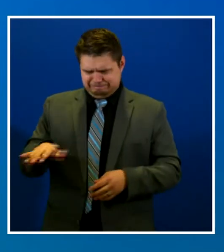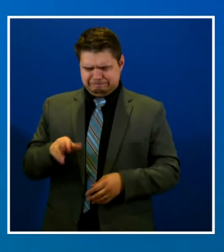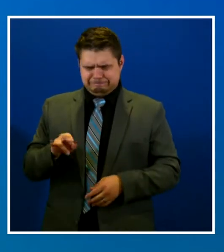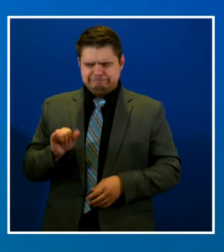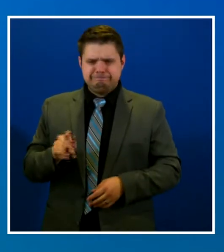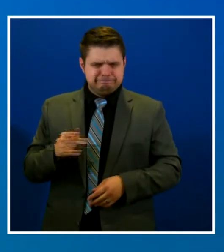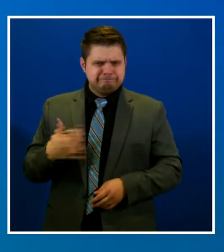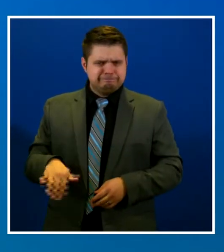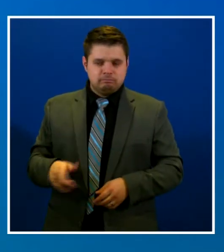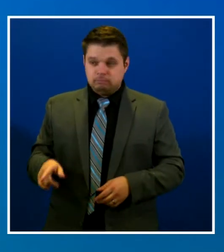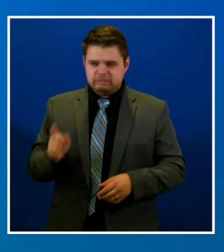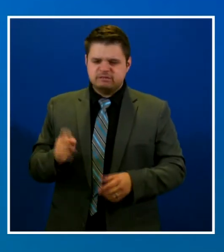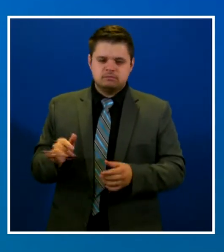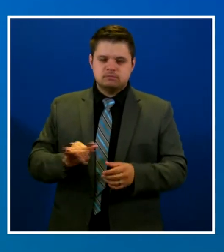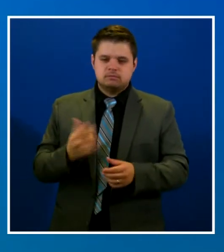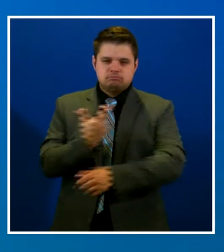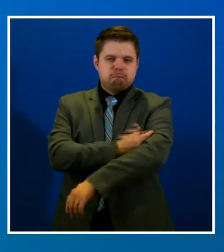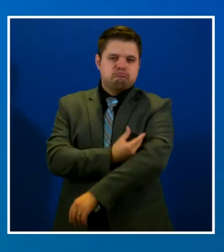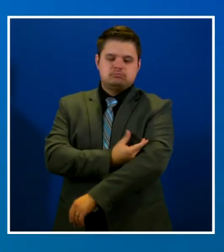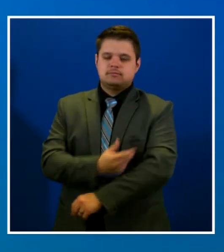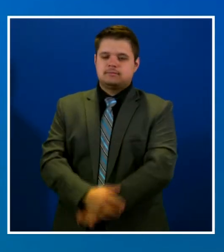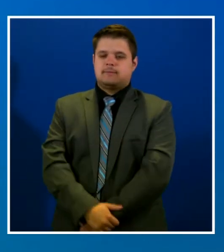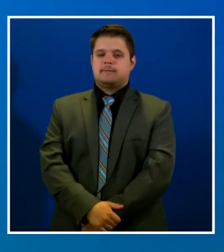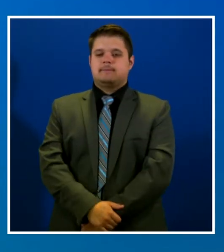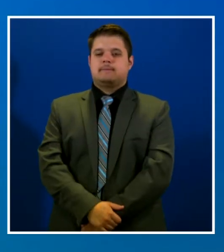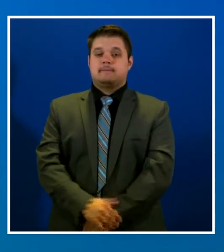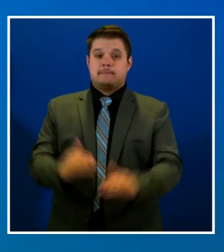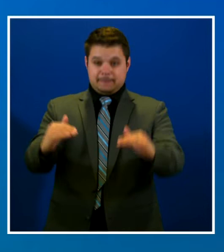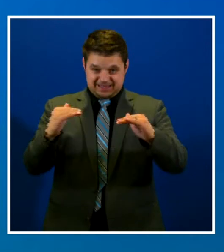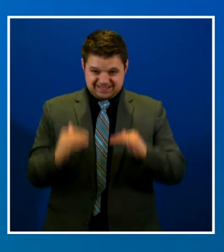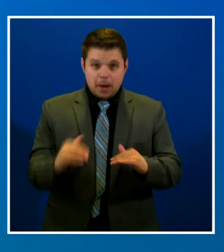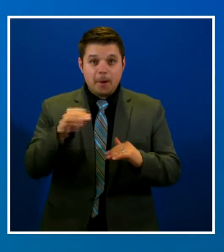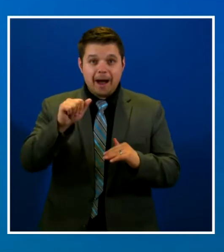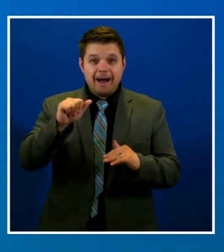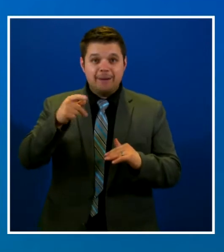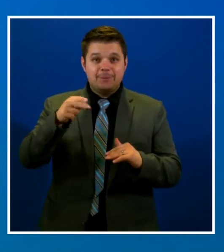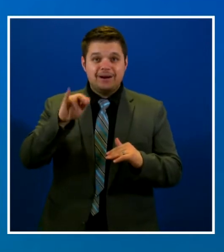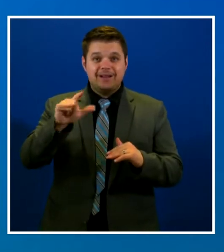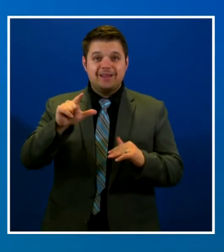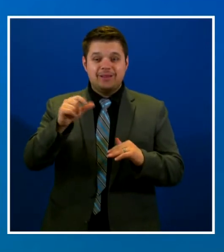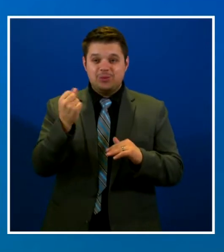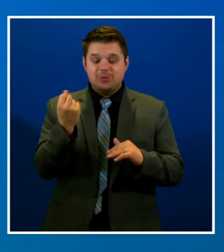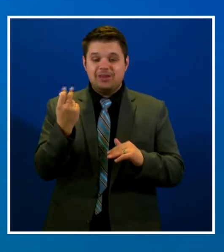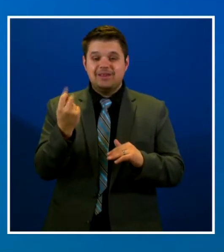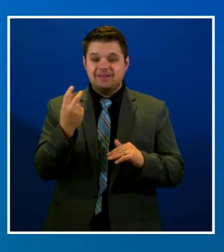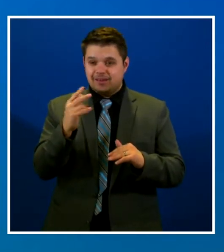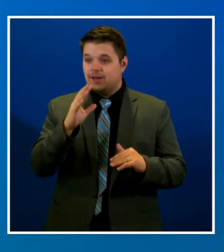On April 12th, those 50 and older with two co-morbidities,